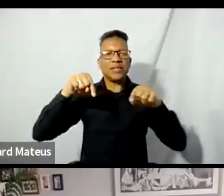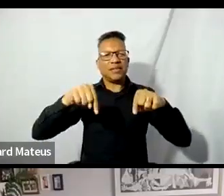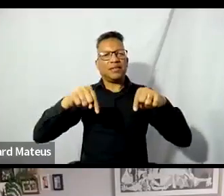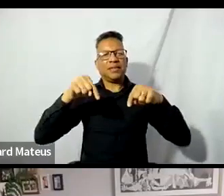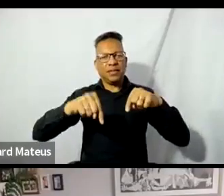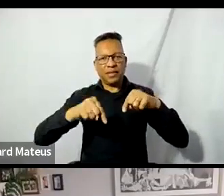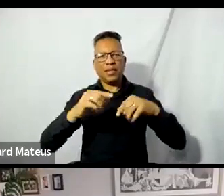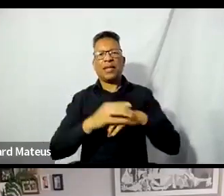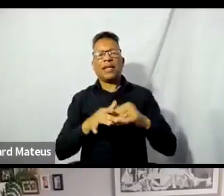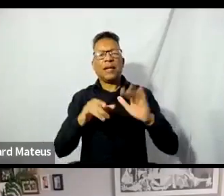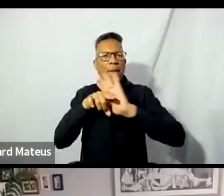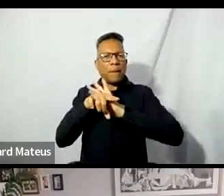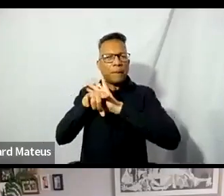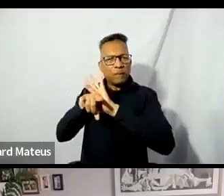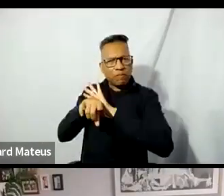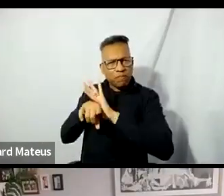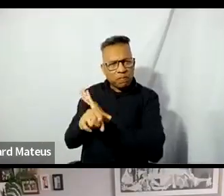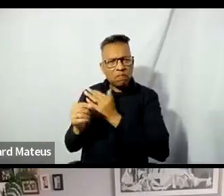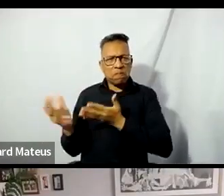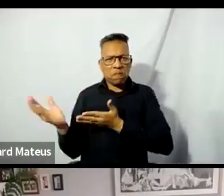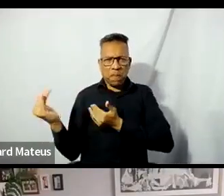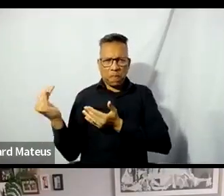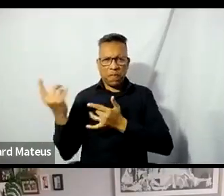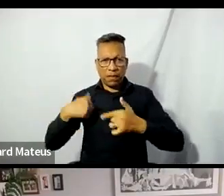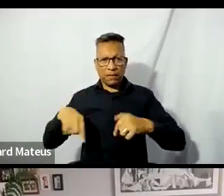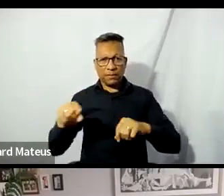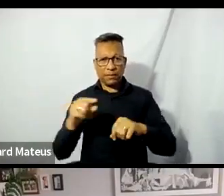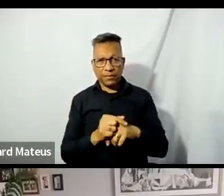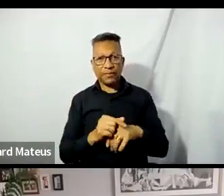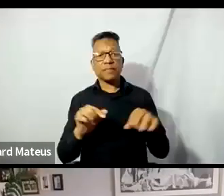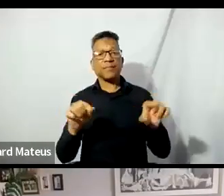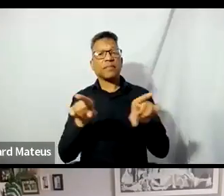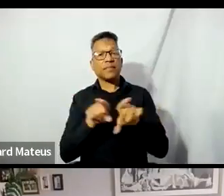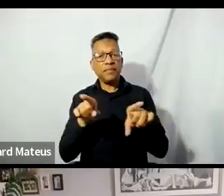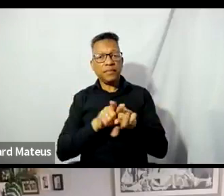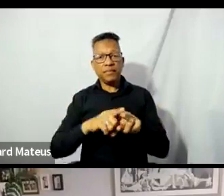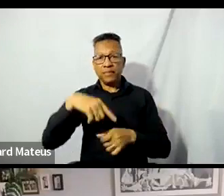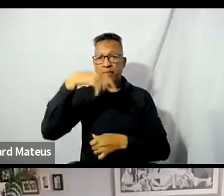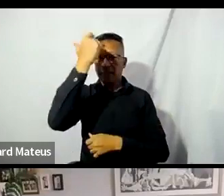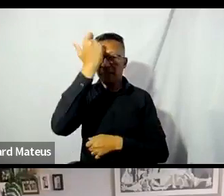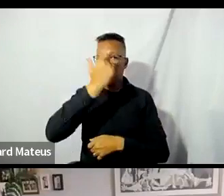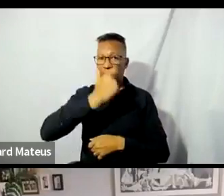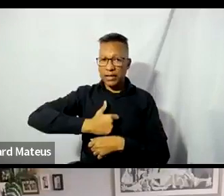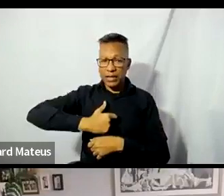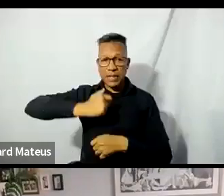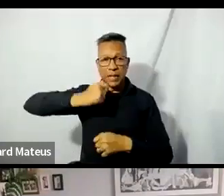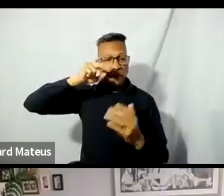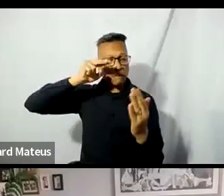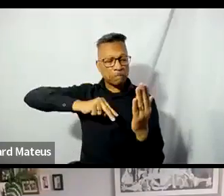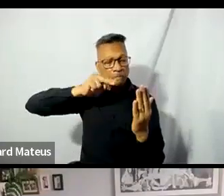Me as a newbie, as a new , as a young , as a young researcher, as as a young researcher, as a person, that at ran at ran your papers. when I